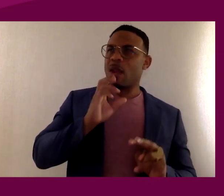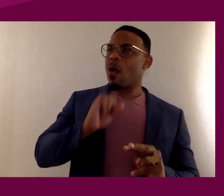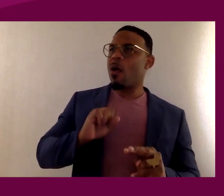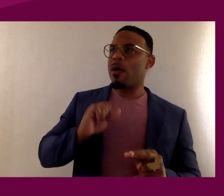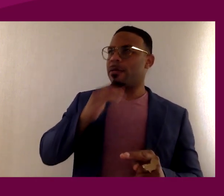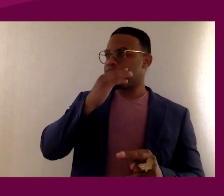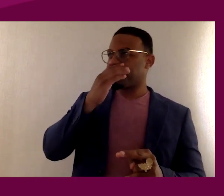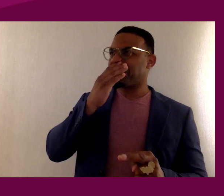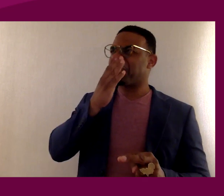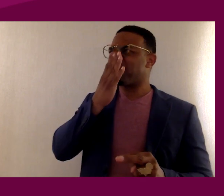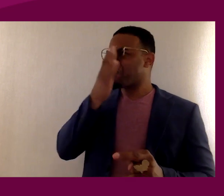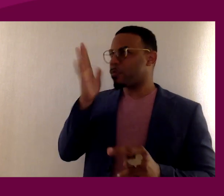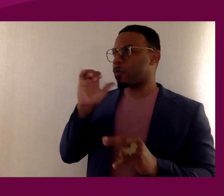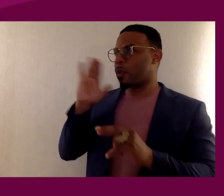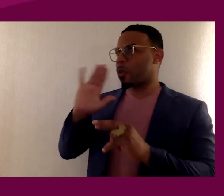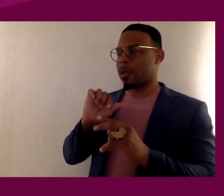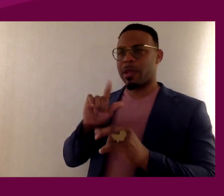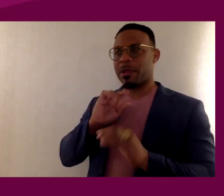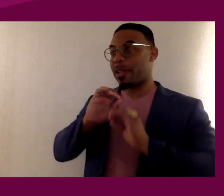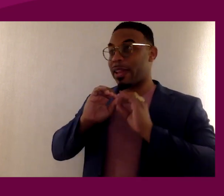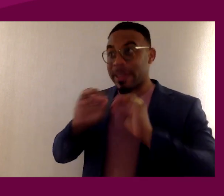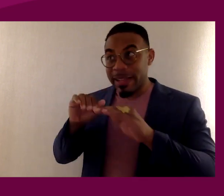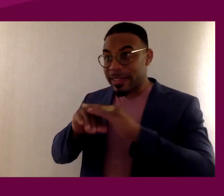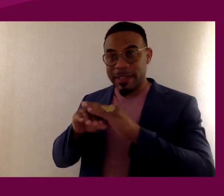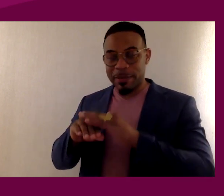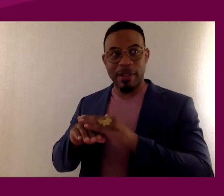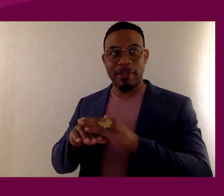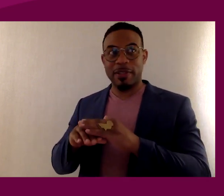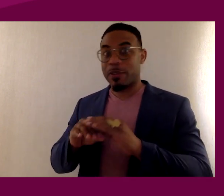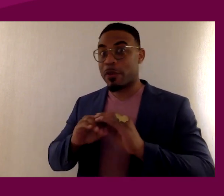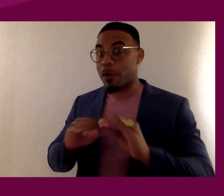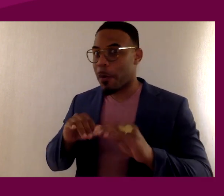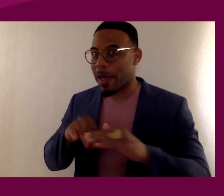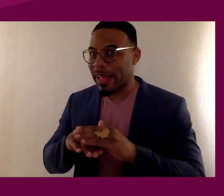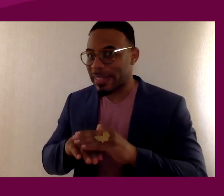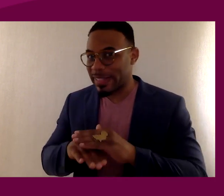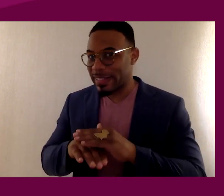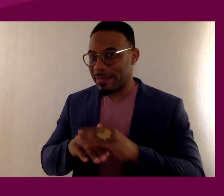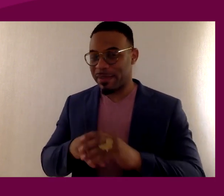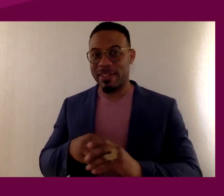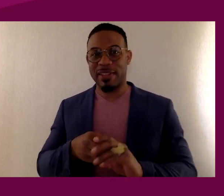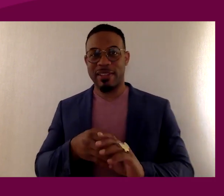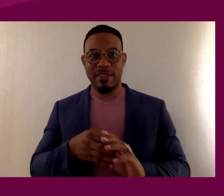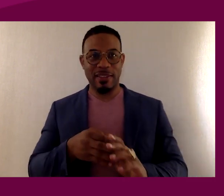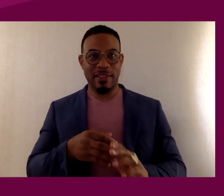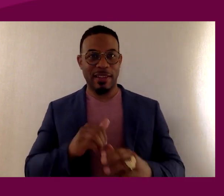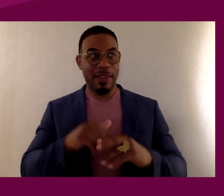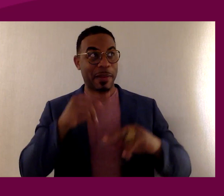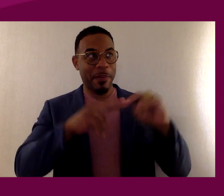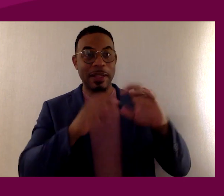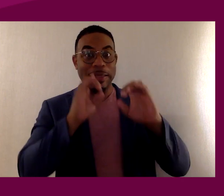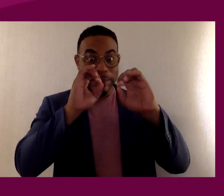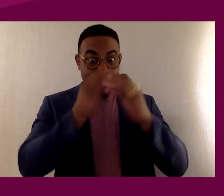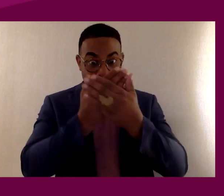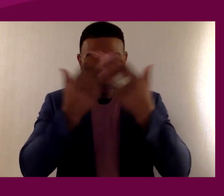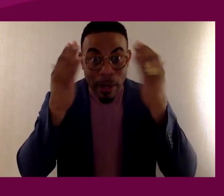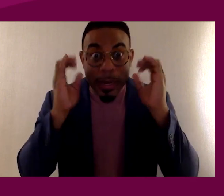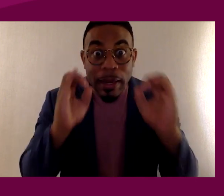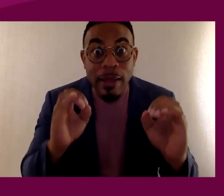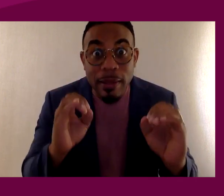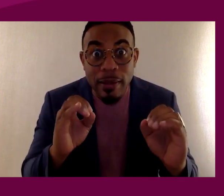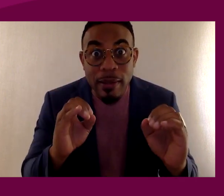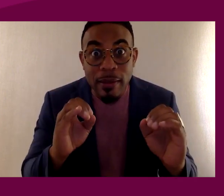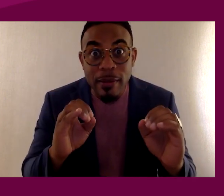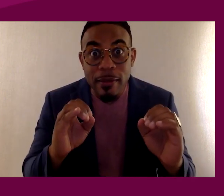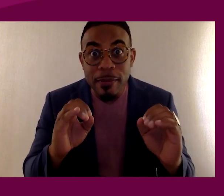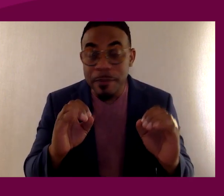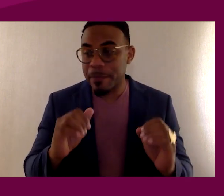In some ways they look at these old times when there was no accessibility in buildings, zero,